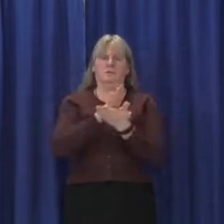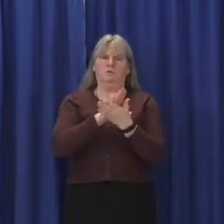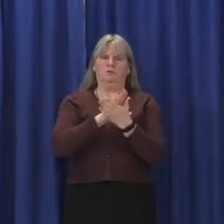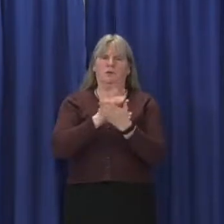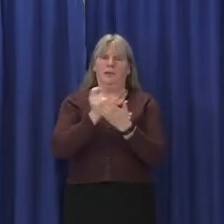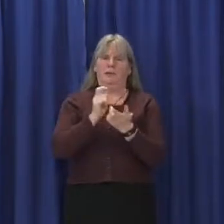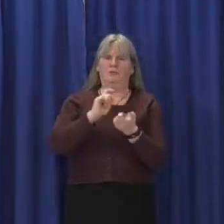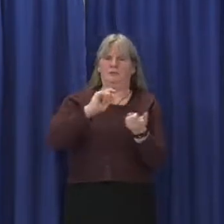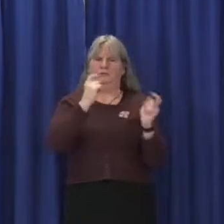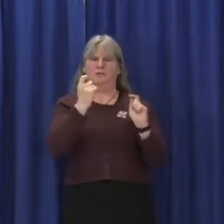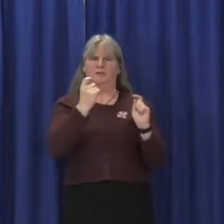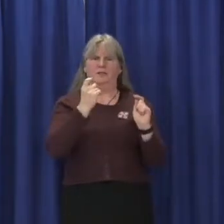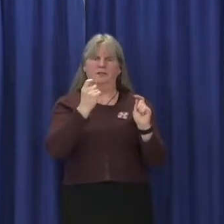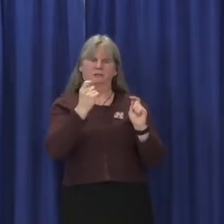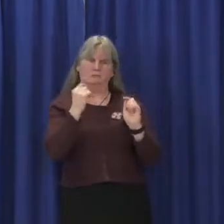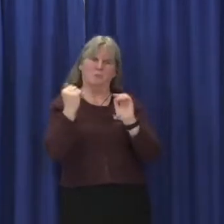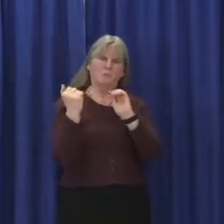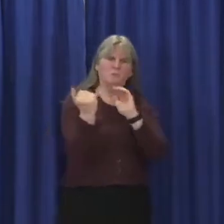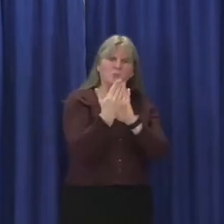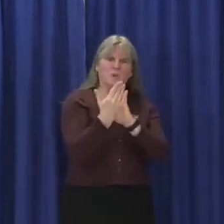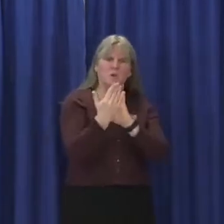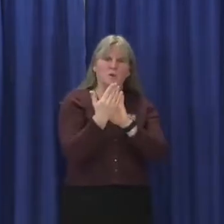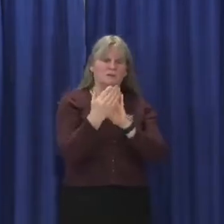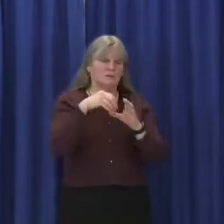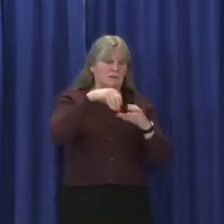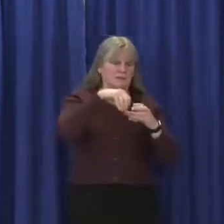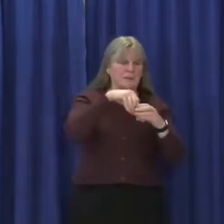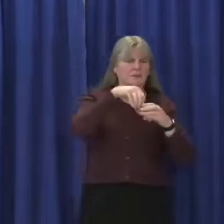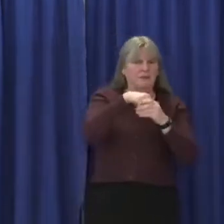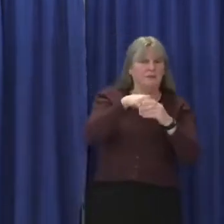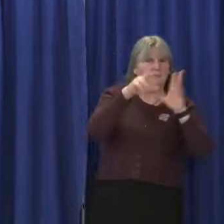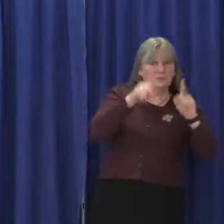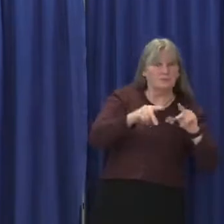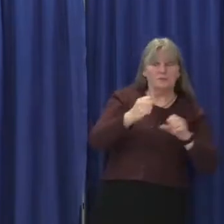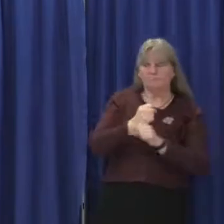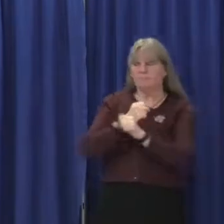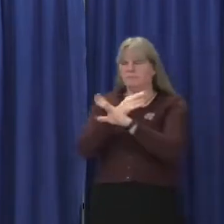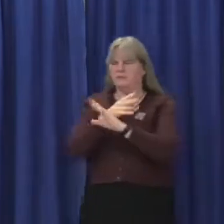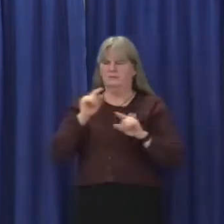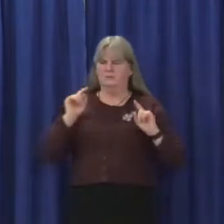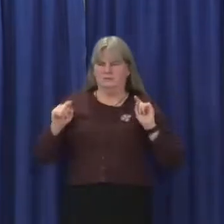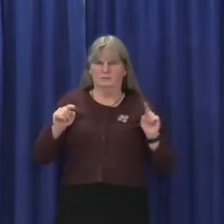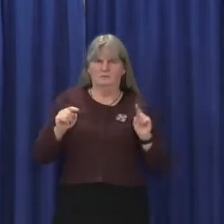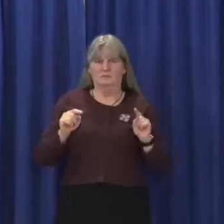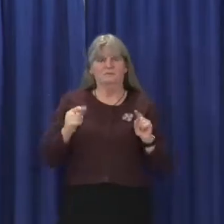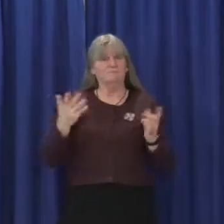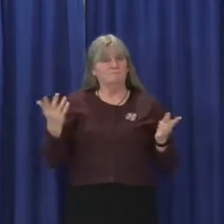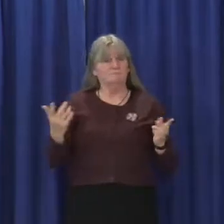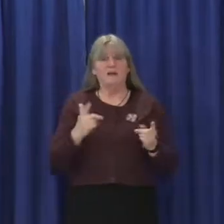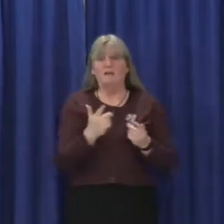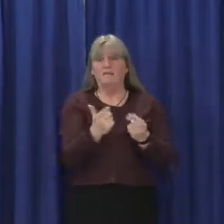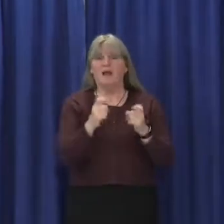testing, and in-person and remote attendance. With the introduction of rapid antigen tests, as well as the